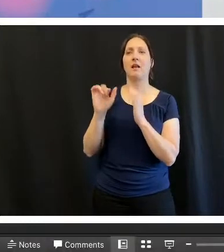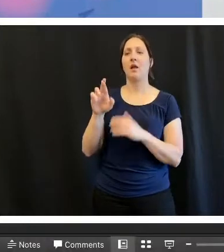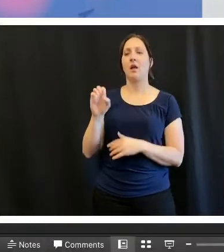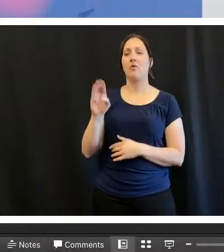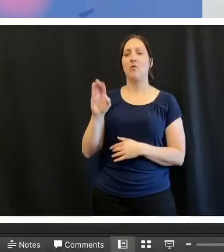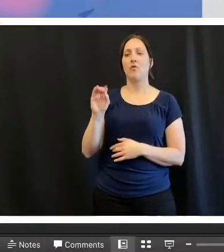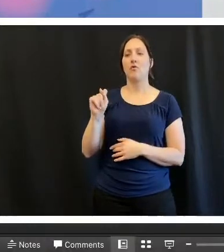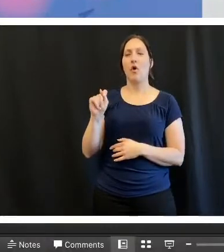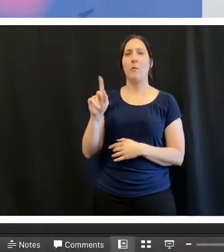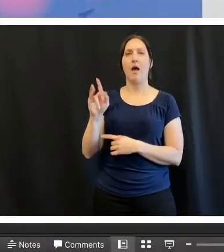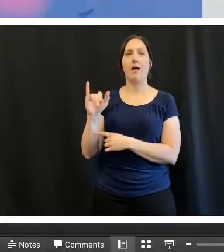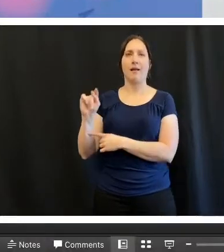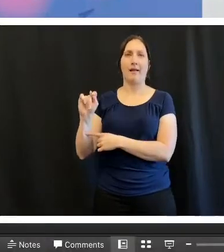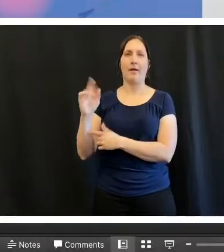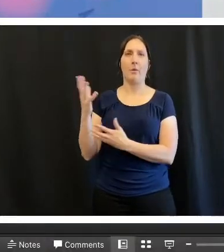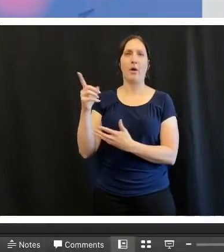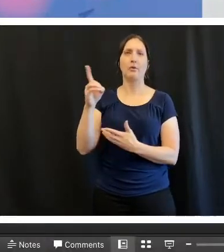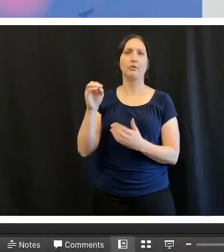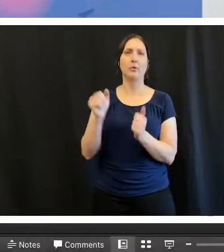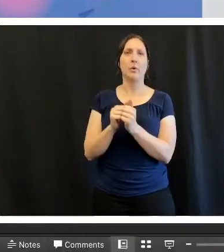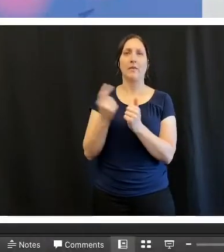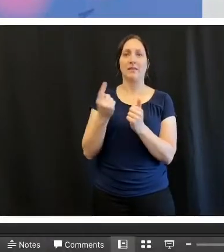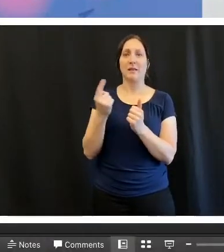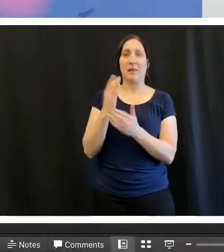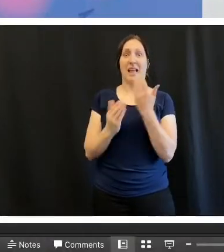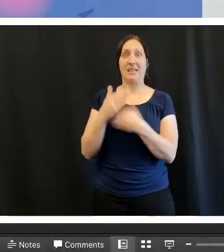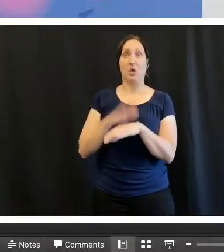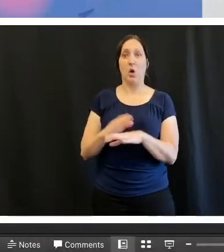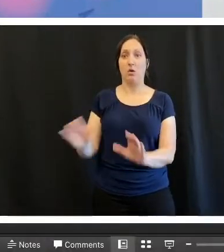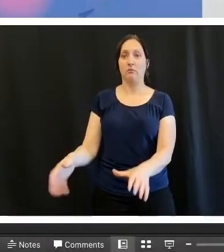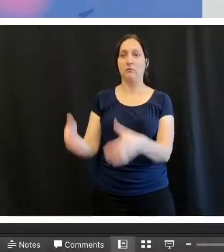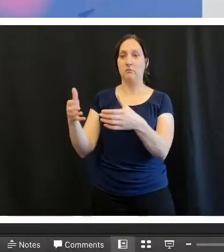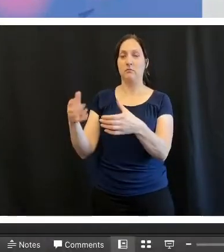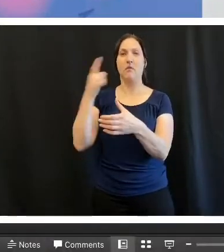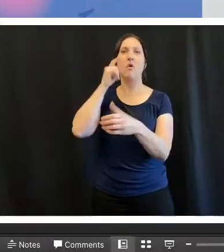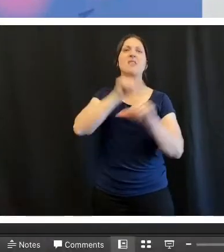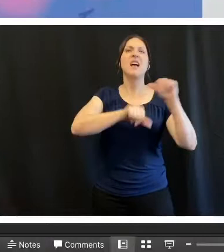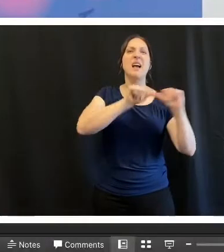with the physical device in their science classroom, now they have the ability to do